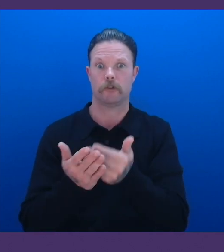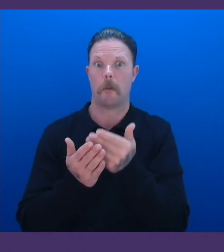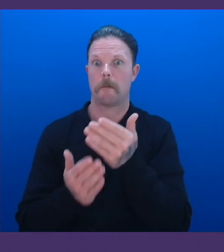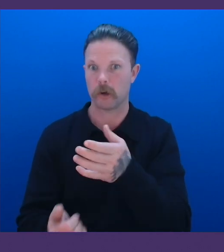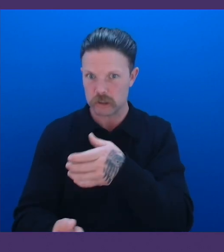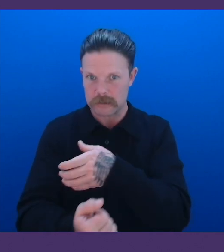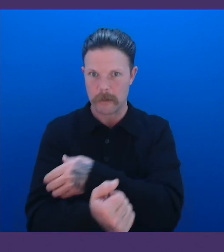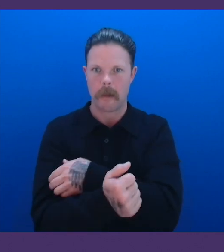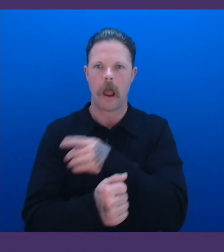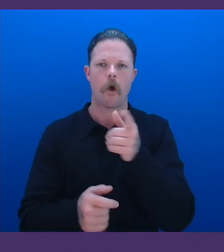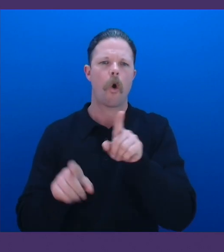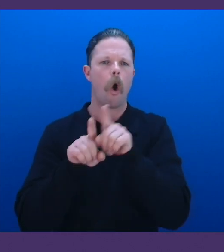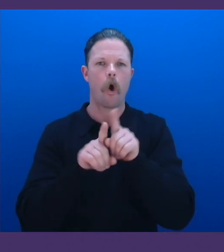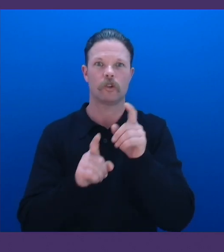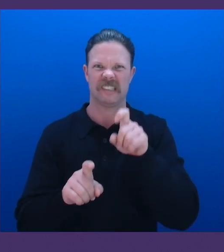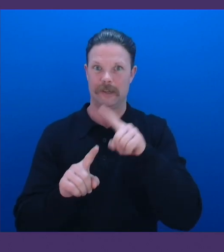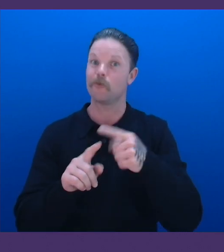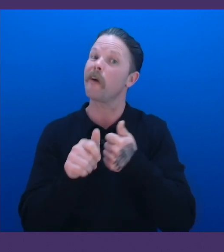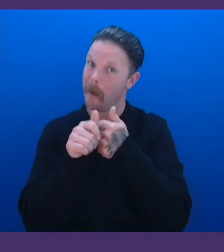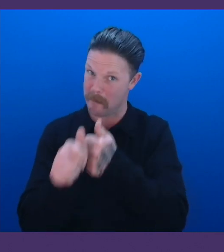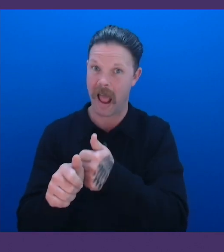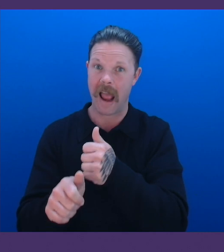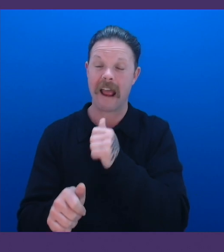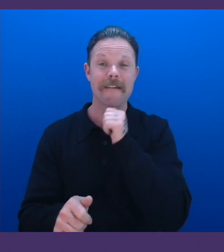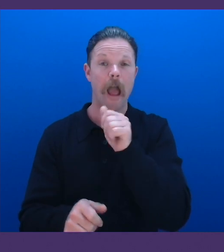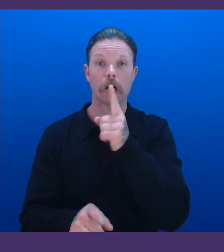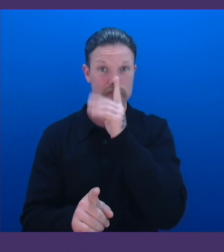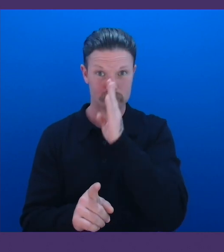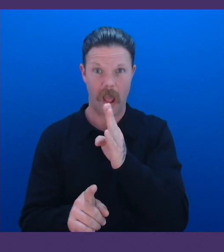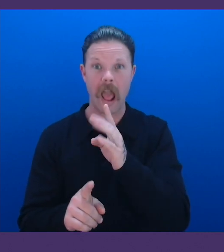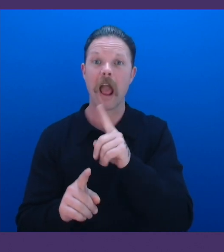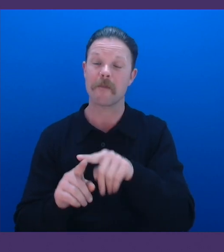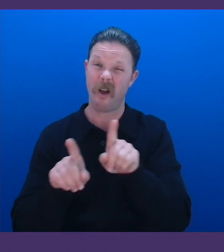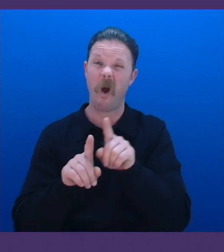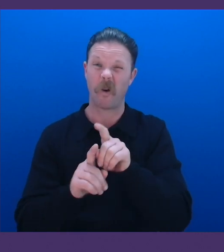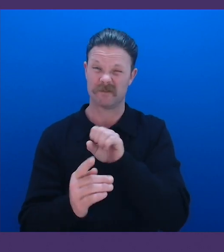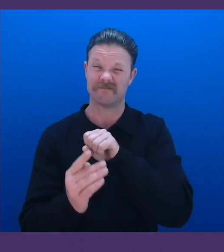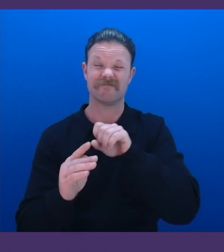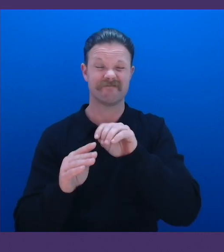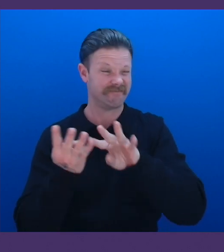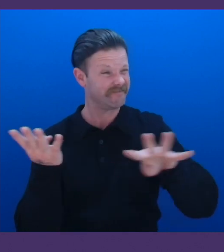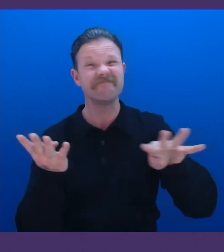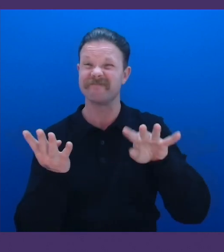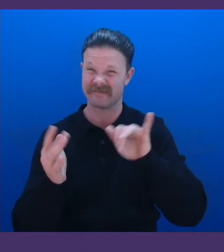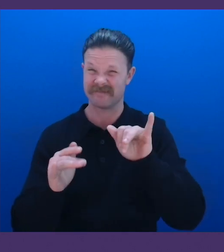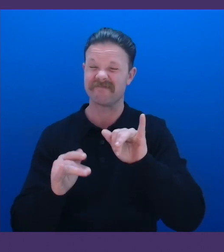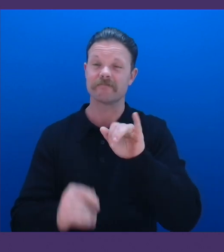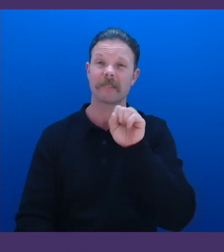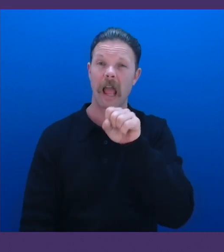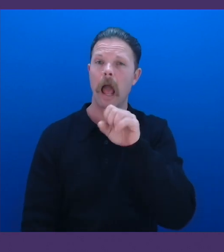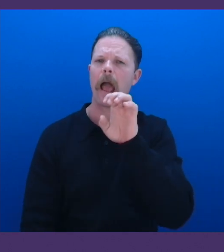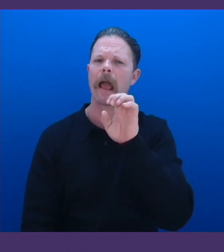to comply not directly, but indirectly. So, I think with a little luck, the EAA will also cover, indirectly, more